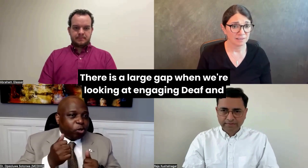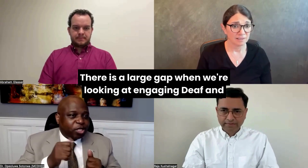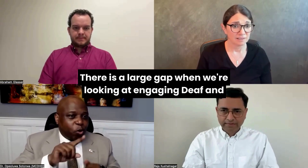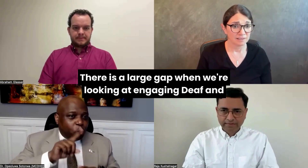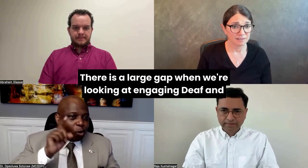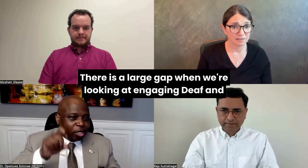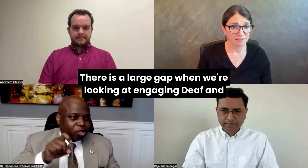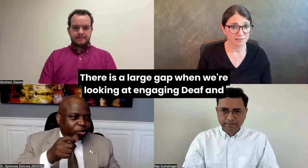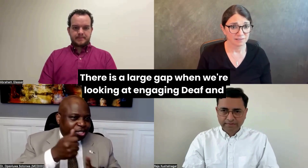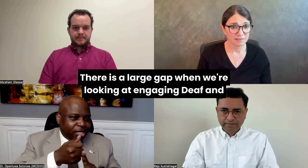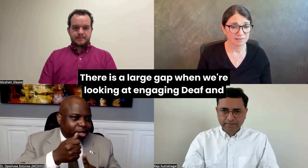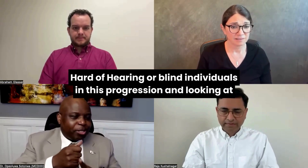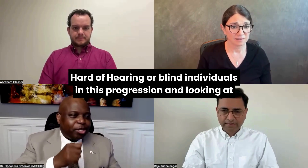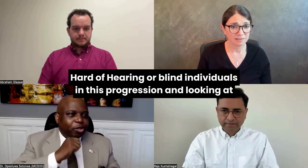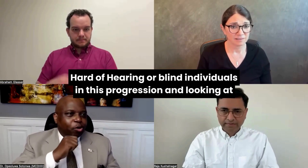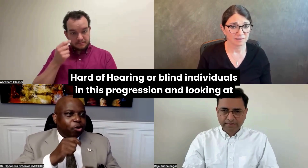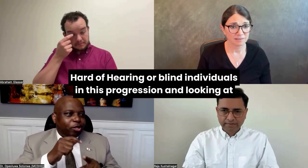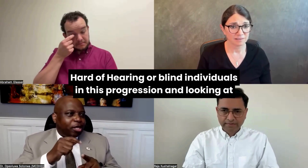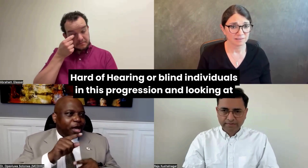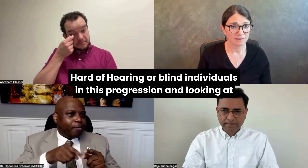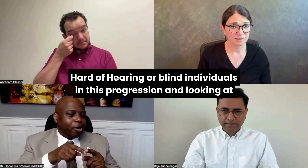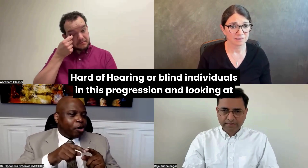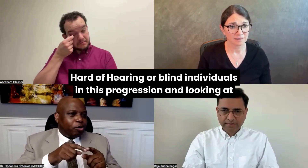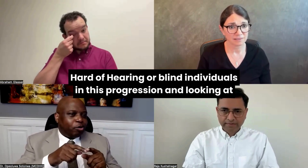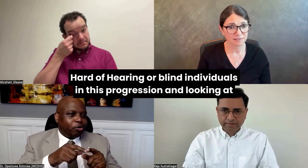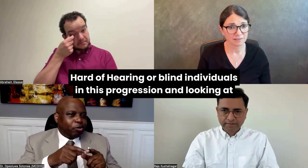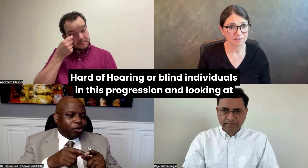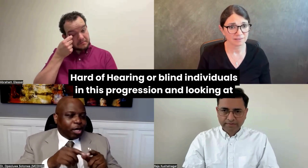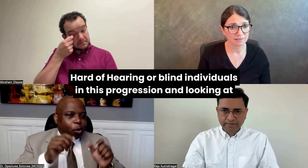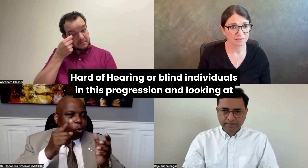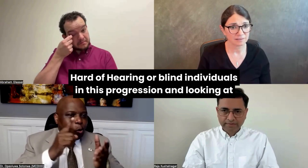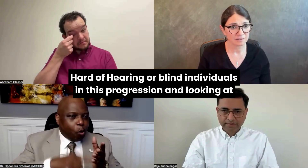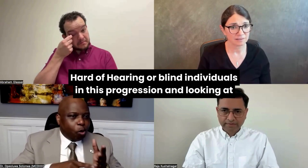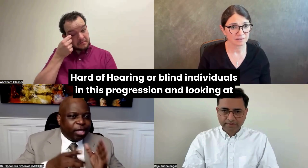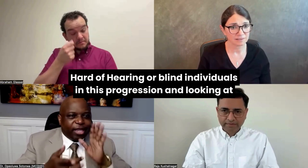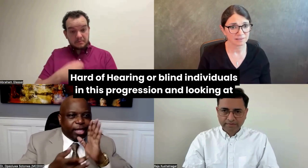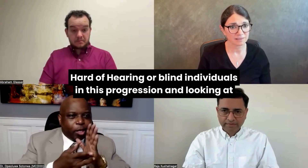Hard of Hearing or blind individuals in this progression and looking at